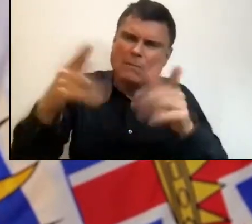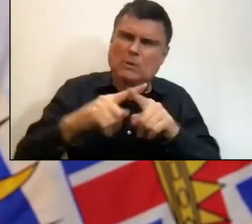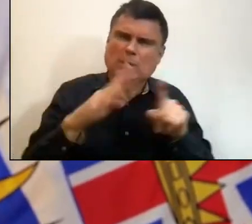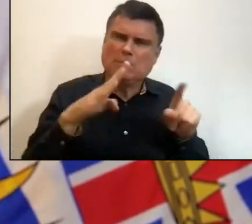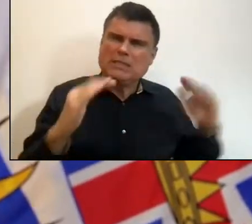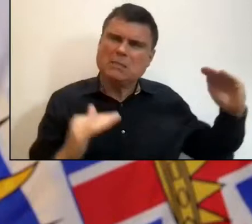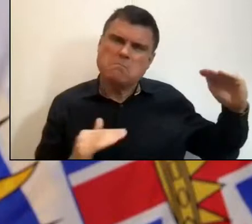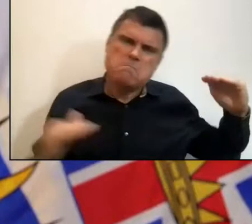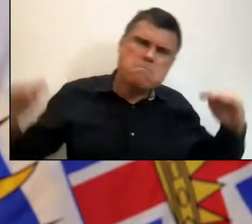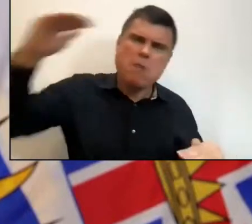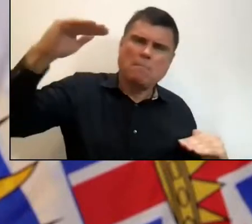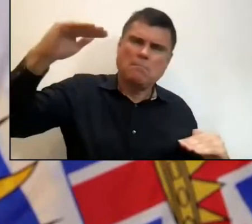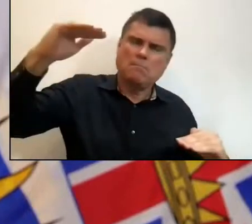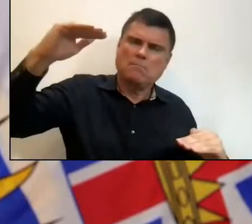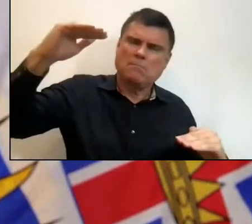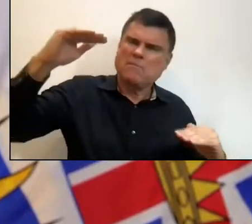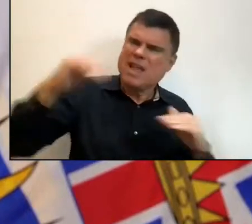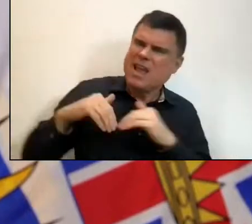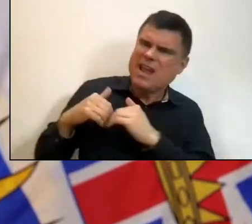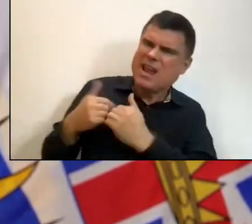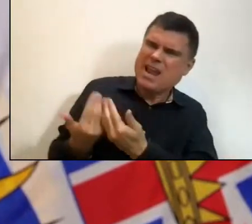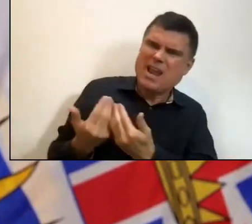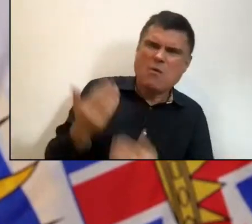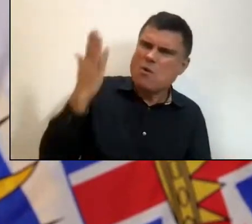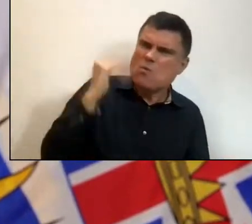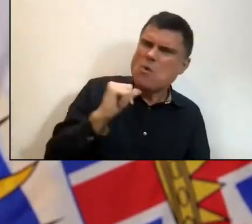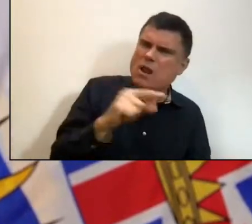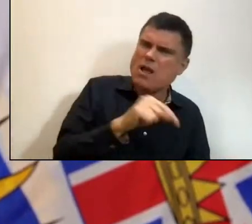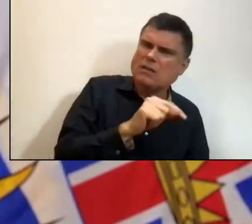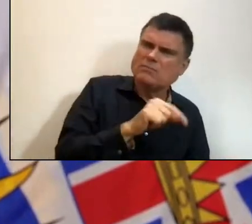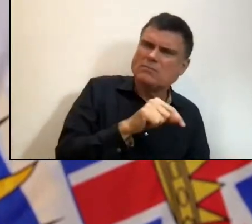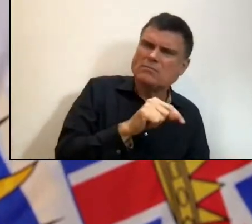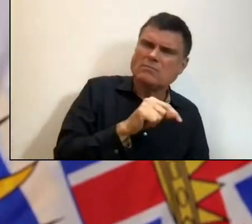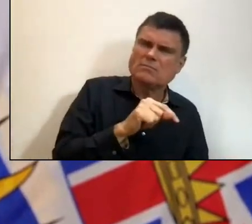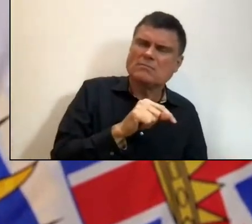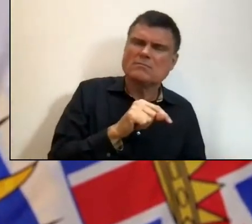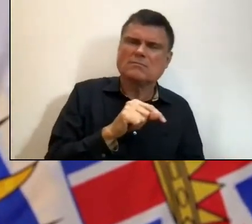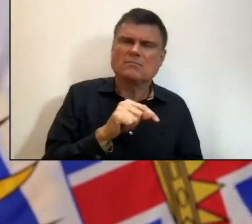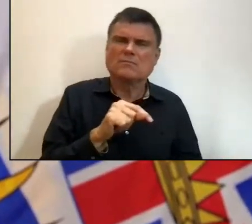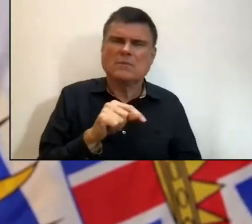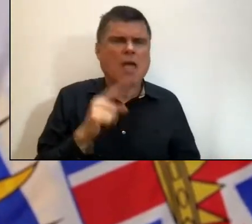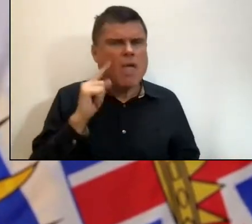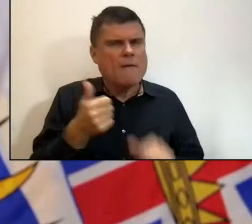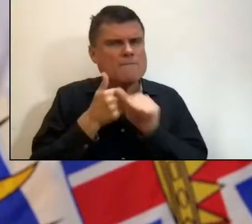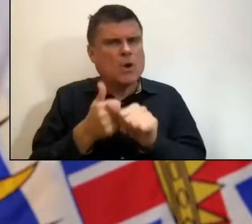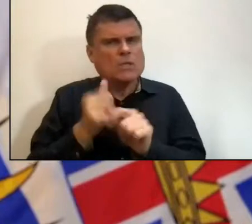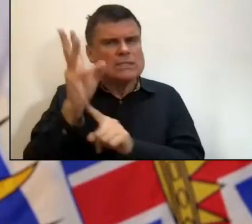not making it a mandatory six months between second and third dose.